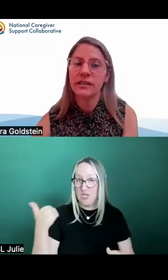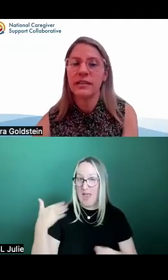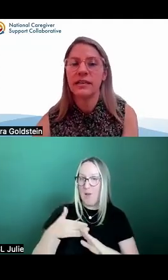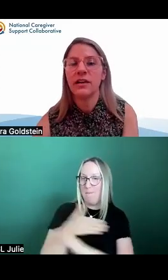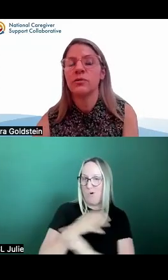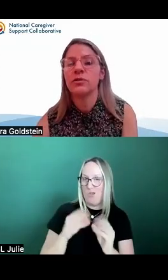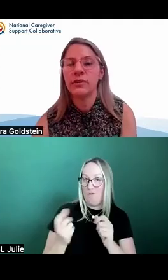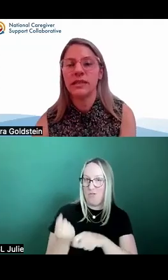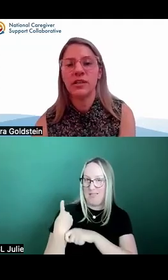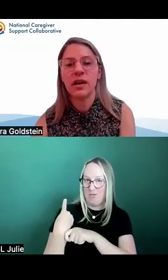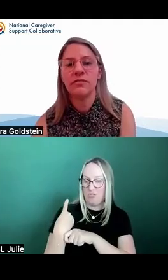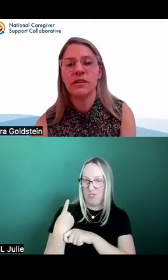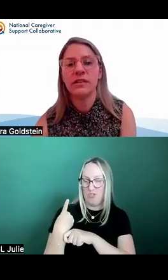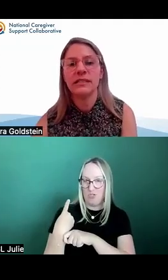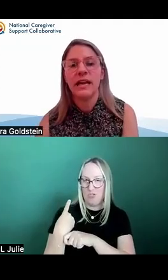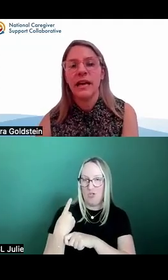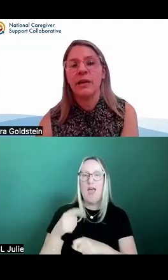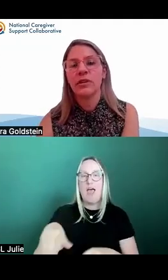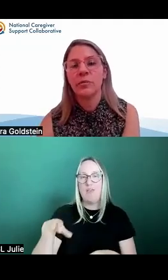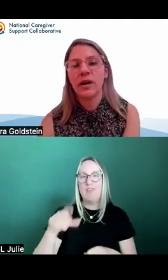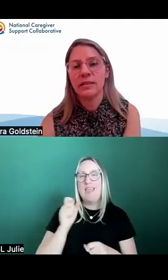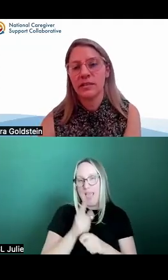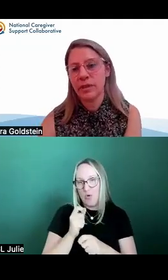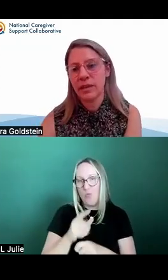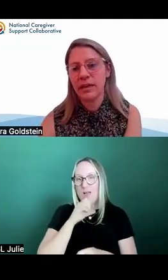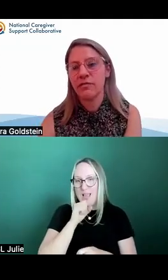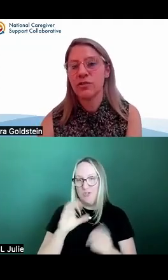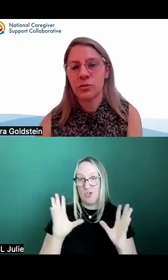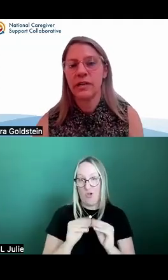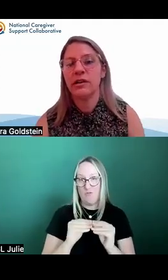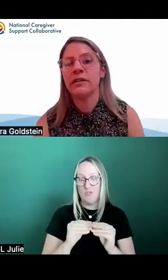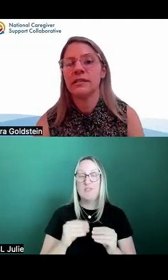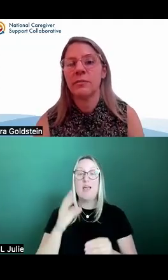the Annual USAging Conference and we're in the process of planning a virtual Caregiving Summit